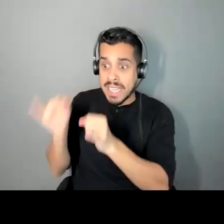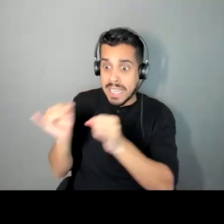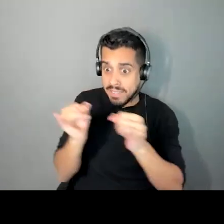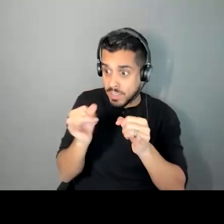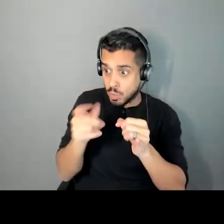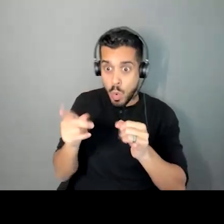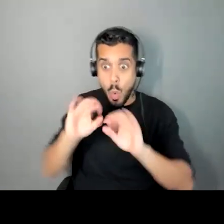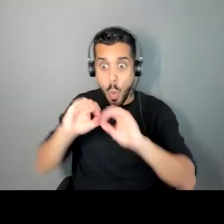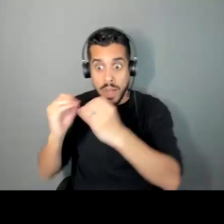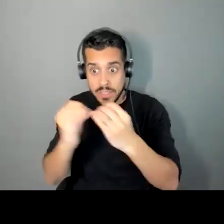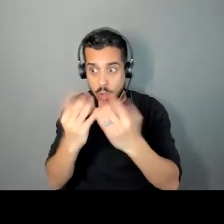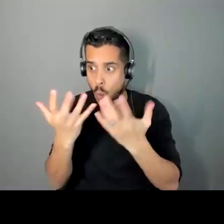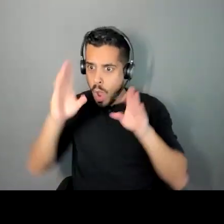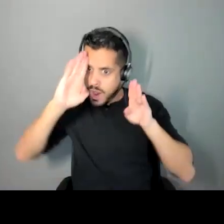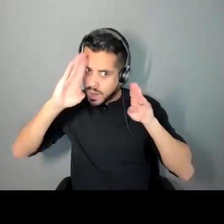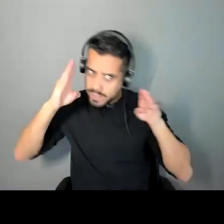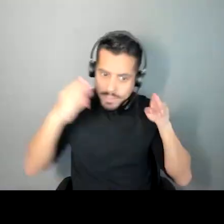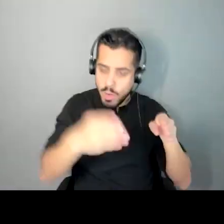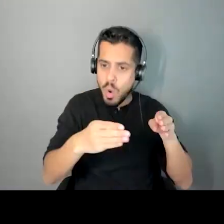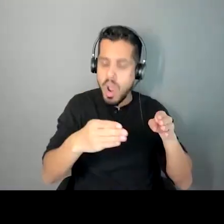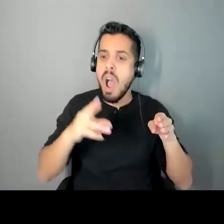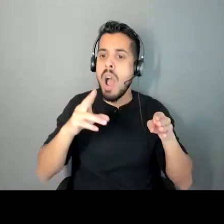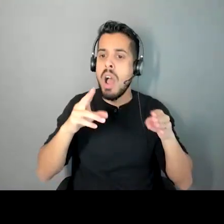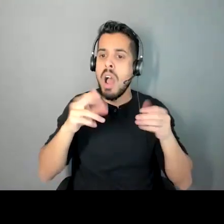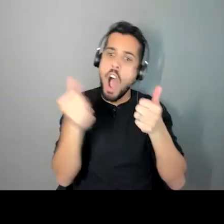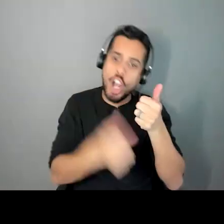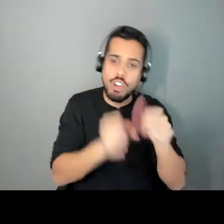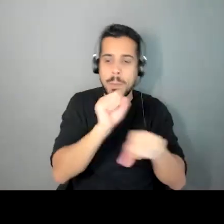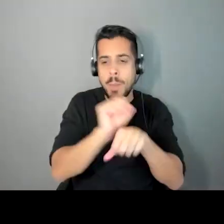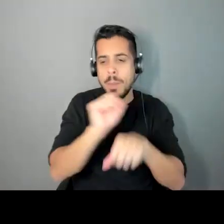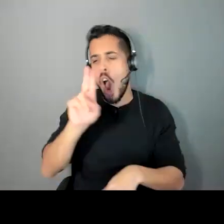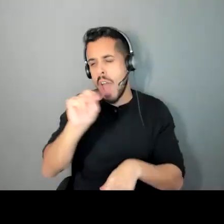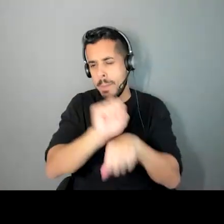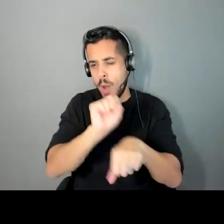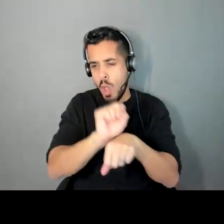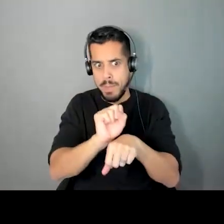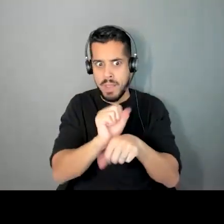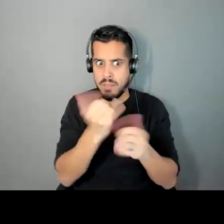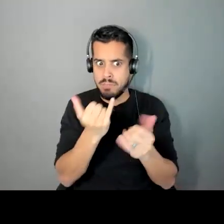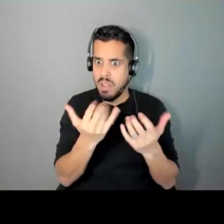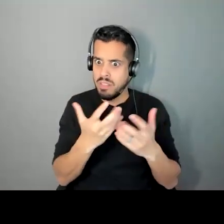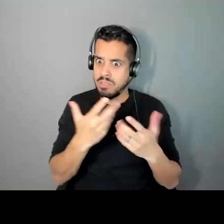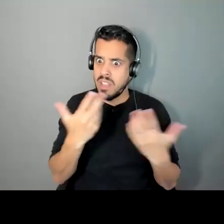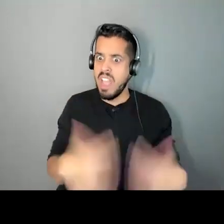in addressing the unemployment or underemployment epidemic with BIT, like, we-- we are-- we wanna--